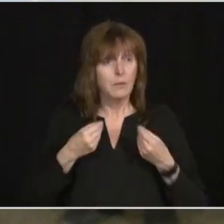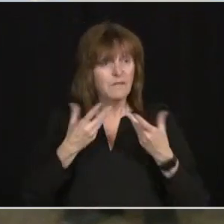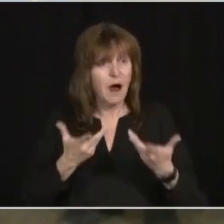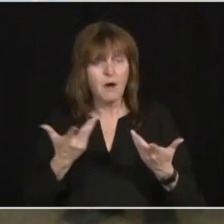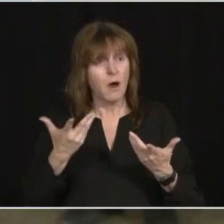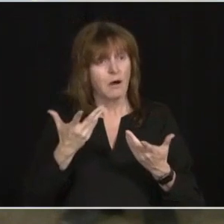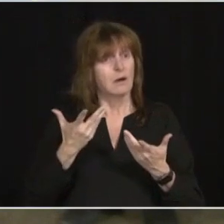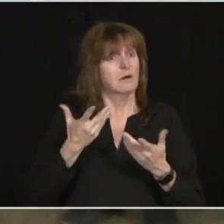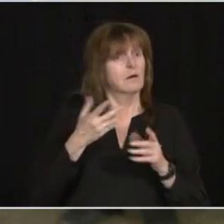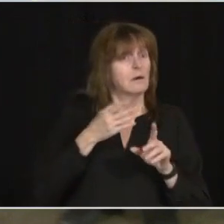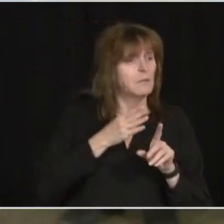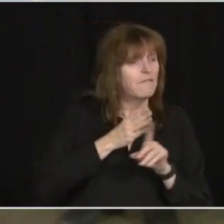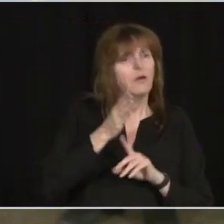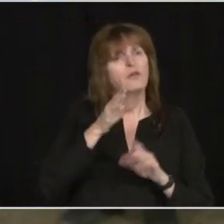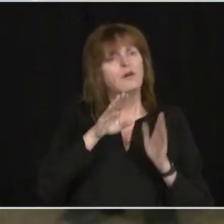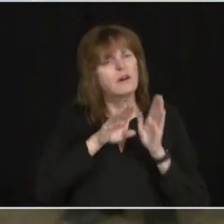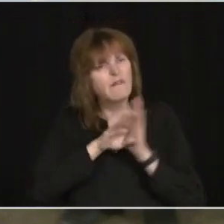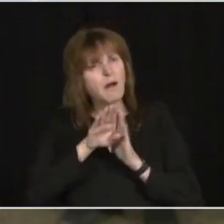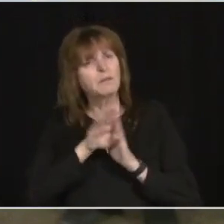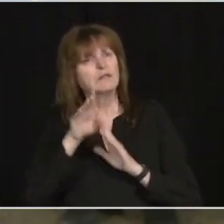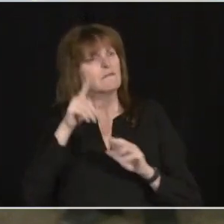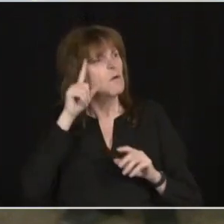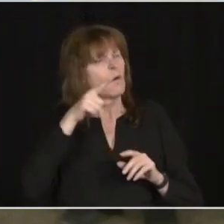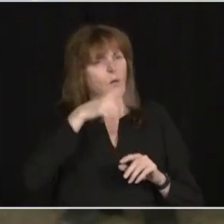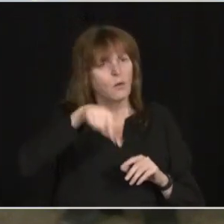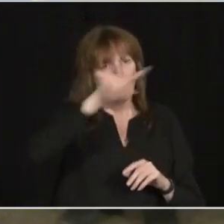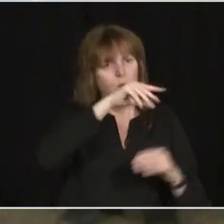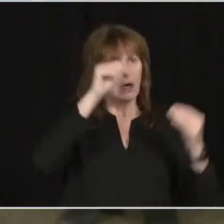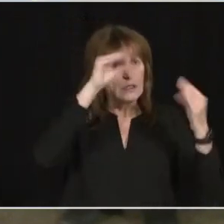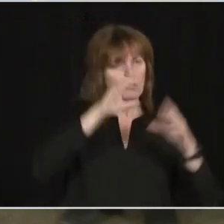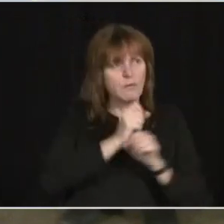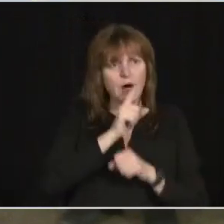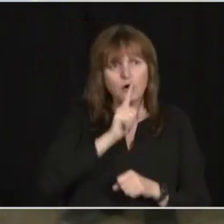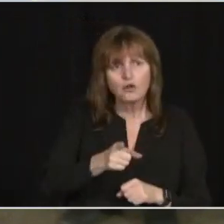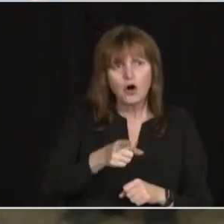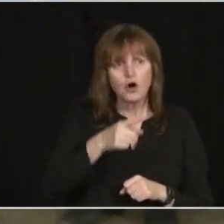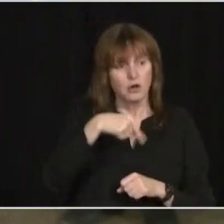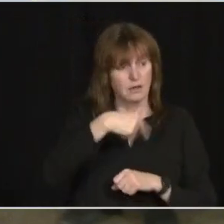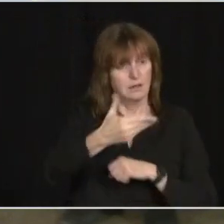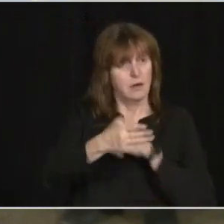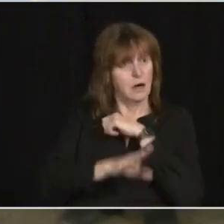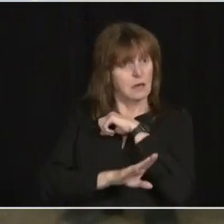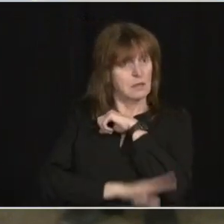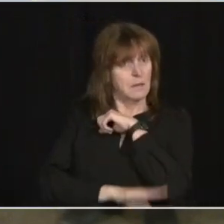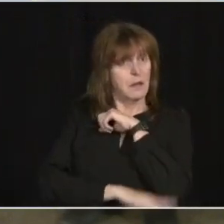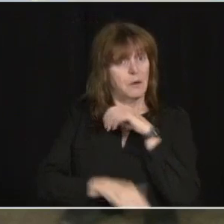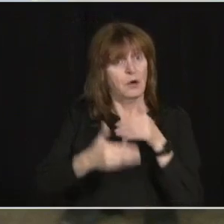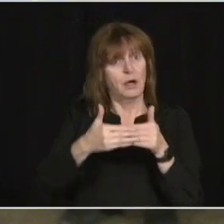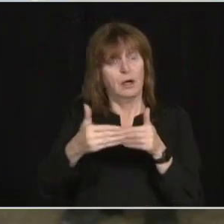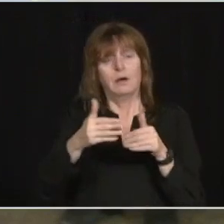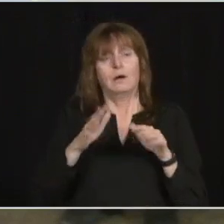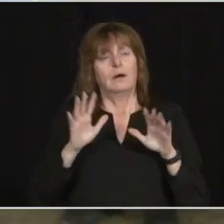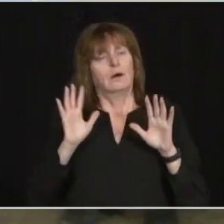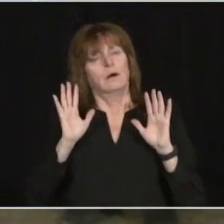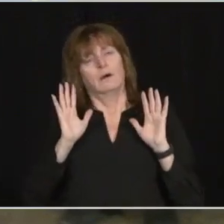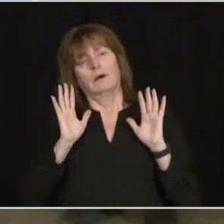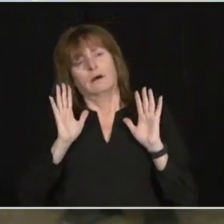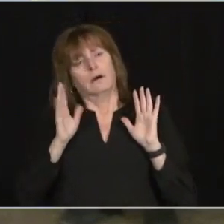ensure that in schools in September and beyond, if God forbid we have to again remove students from class,